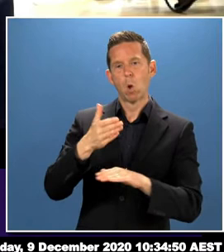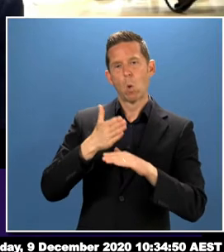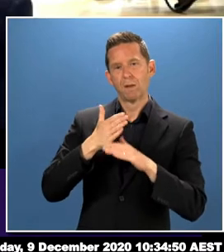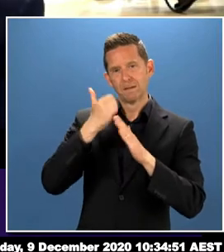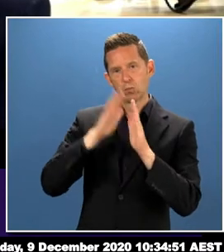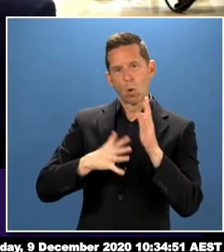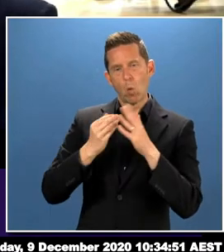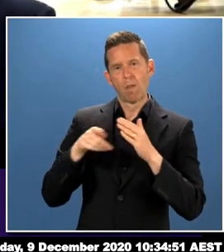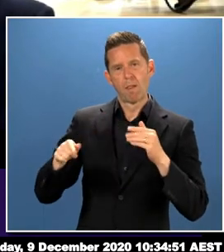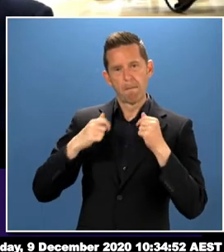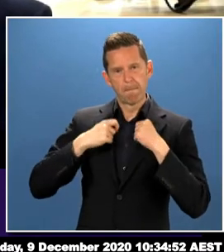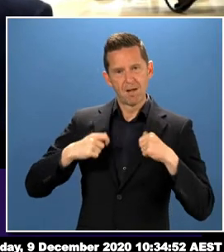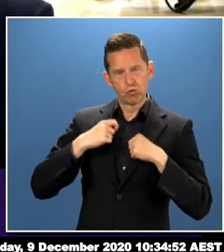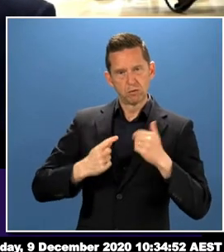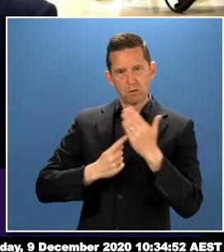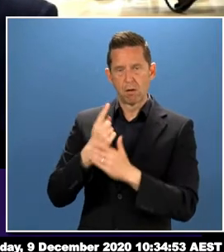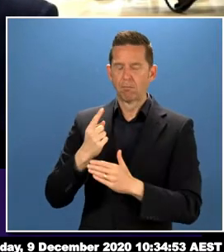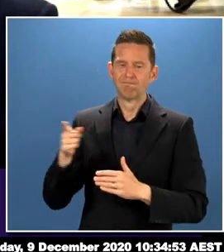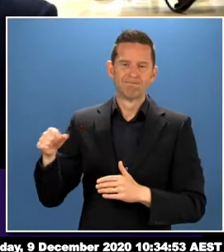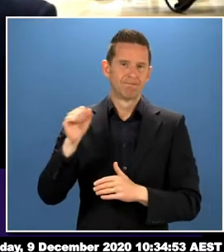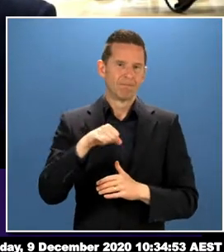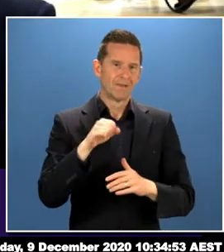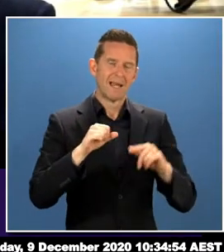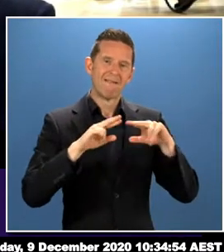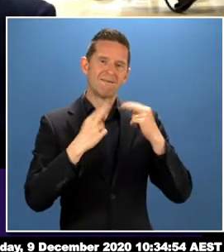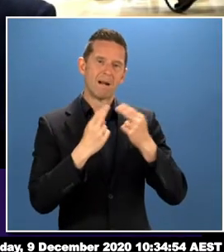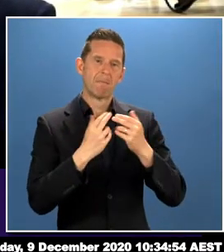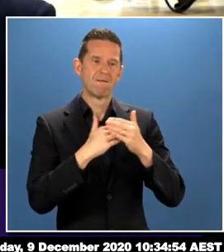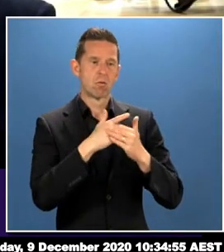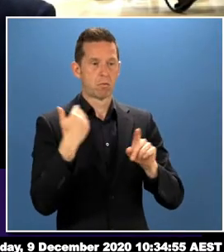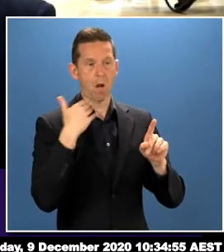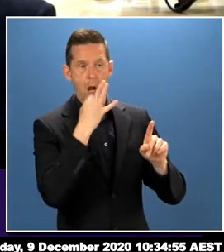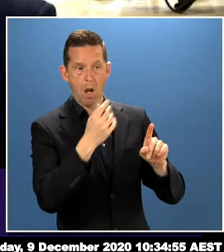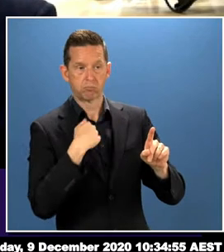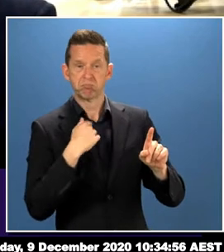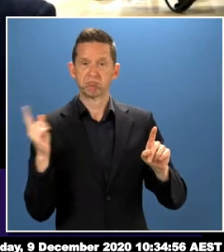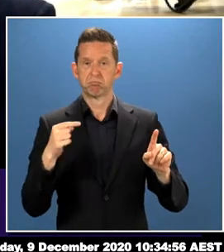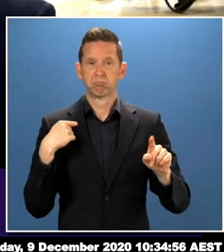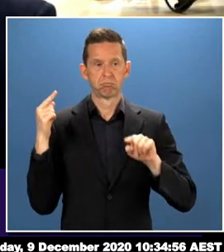Yes, a family friend asked me to come in and assist him in a volunteer